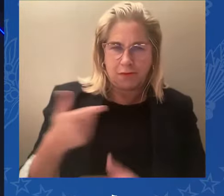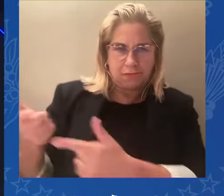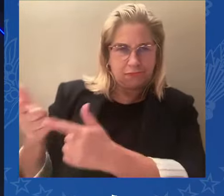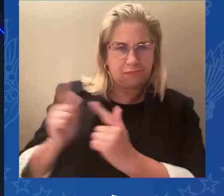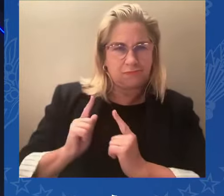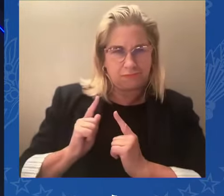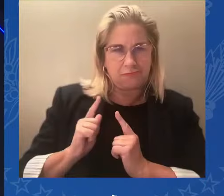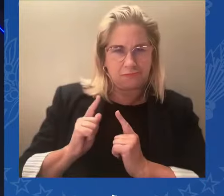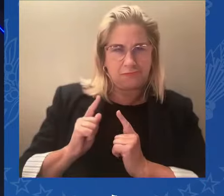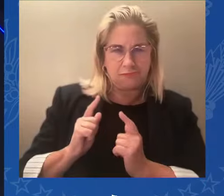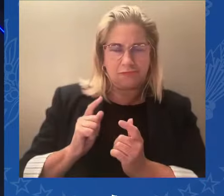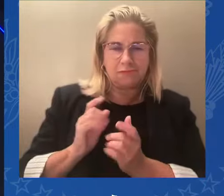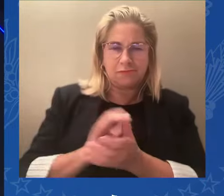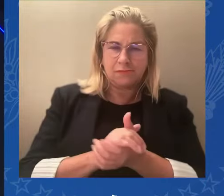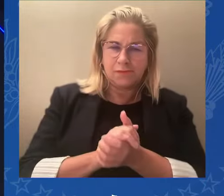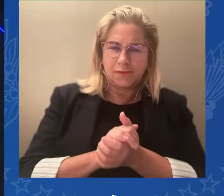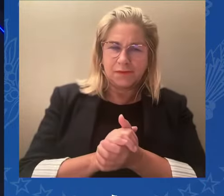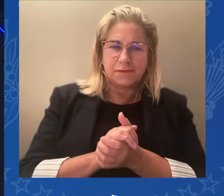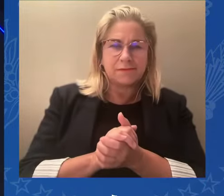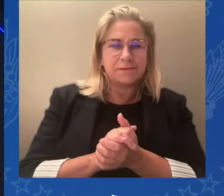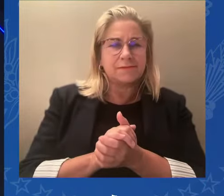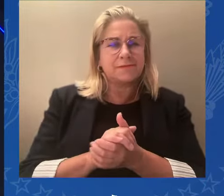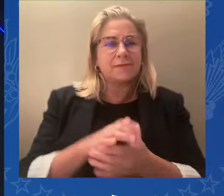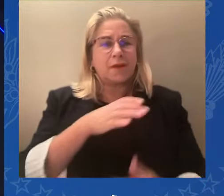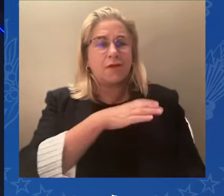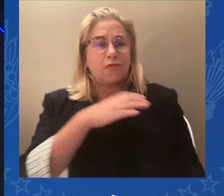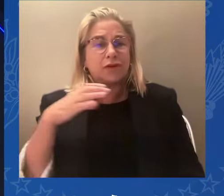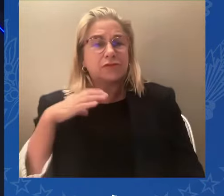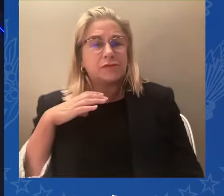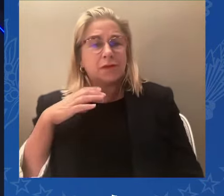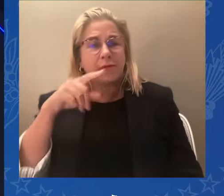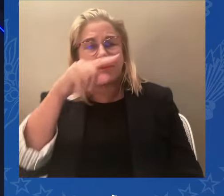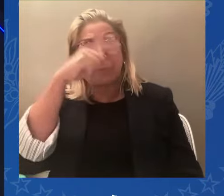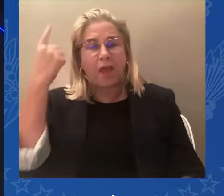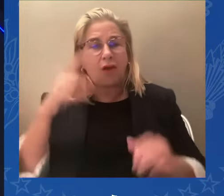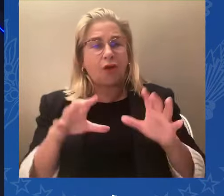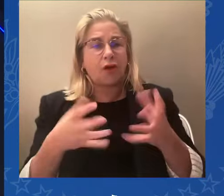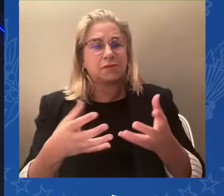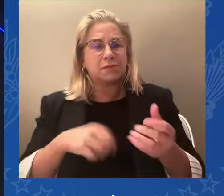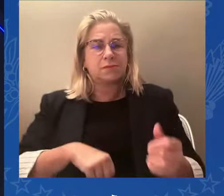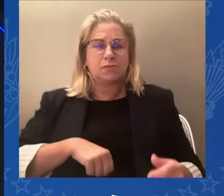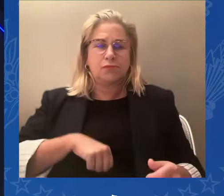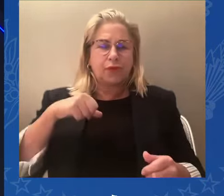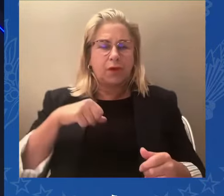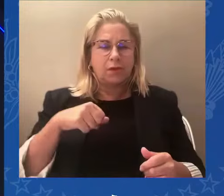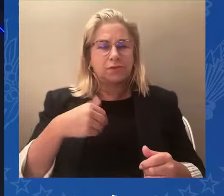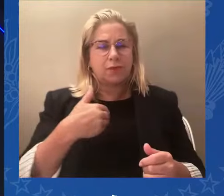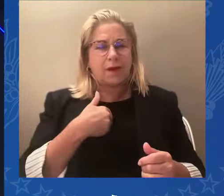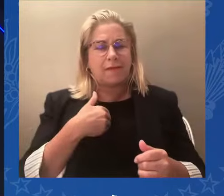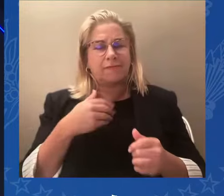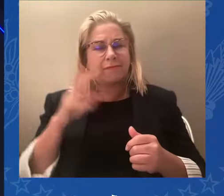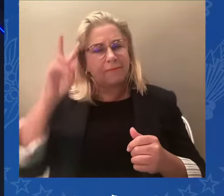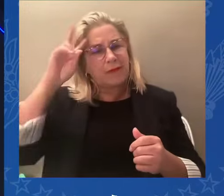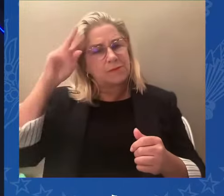is proud to have joined with the vice president in her launch of the Opportunity Tours earlier this year